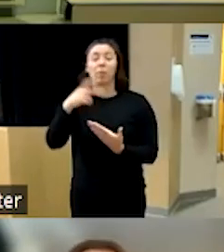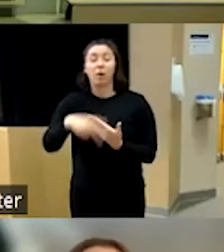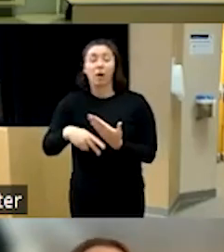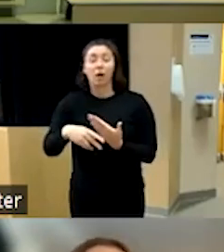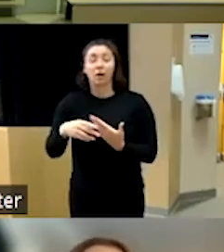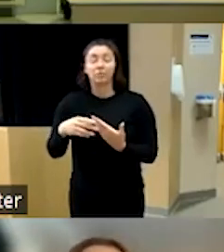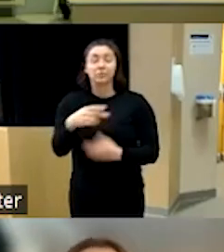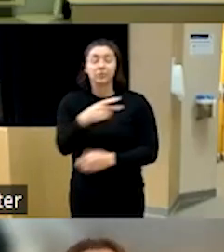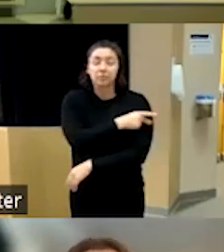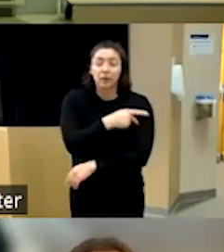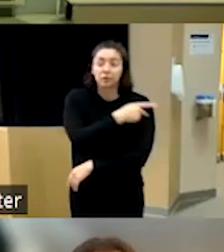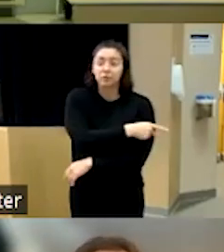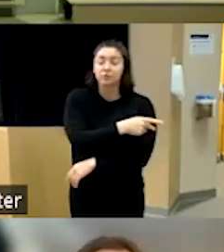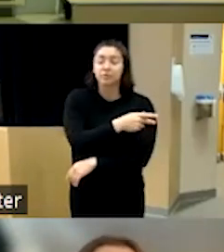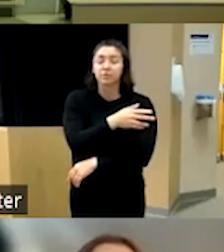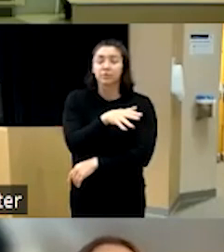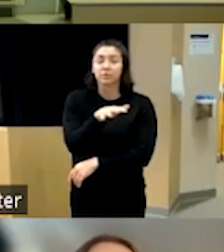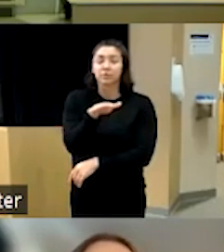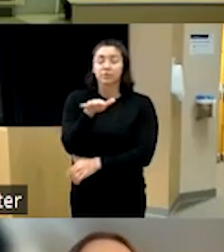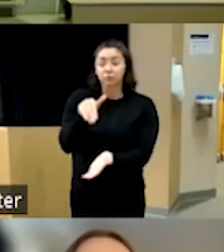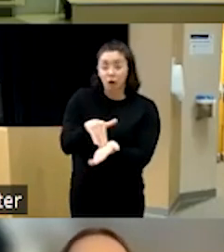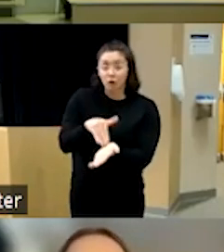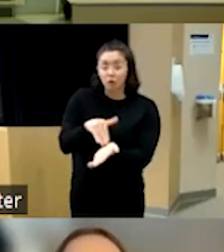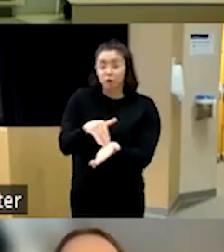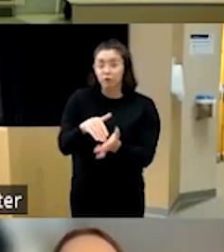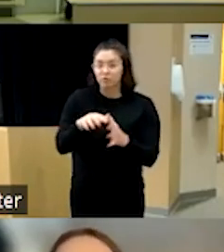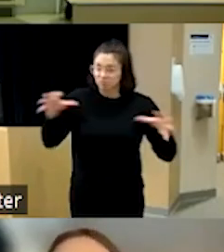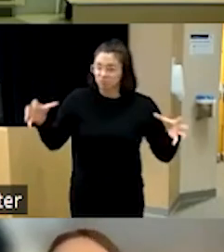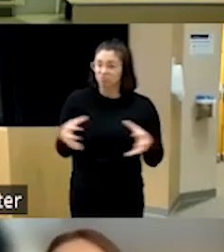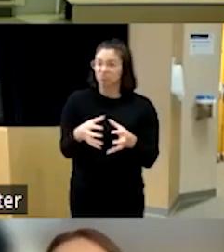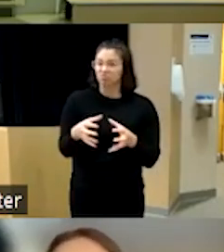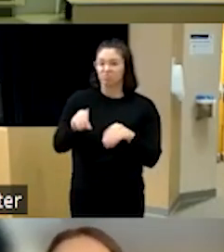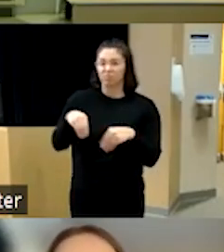um um Physicians and everybody who's treating these patients would definitely say so